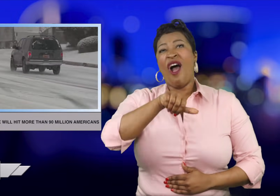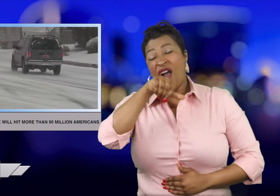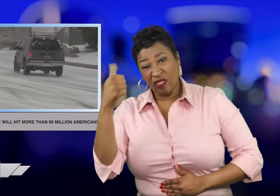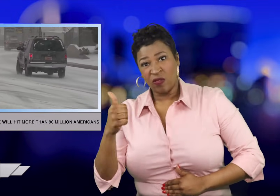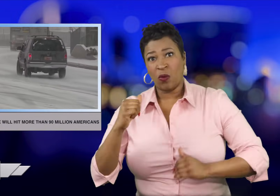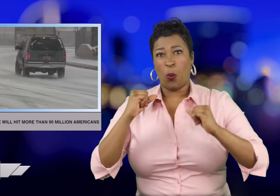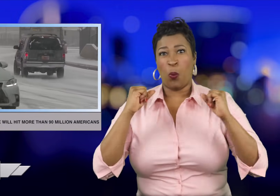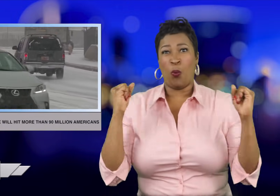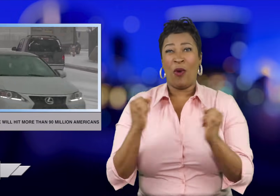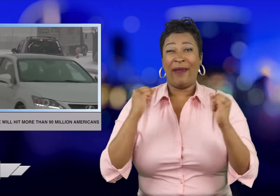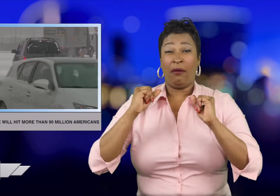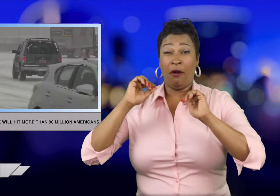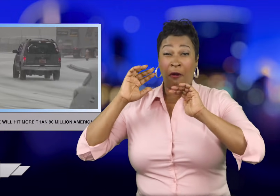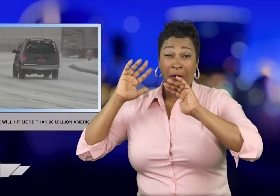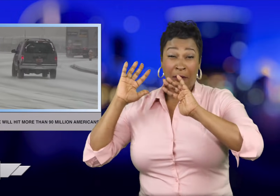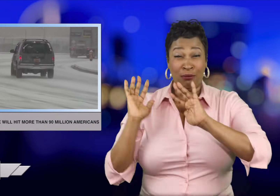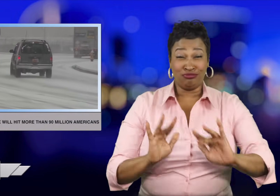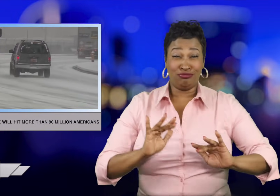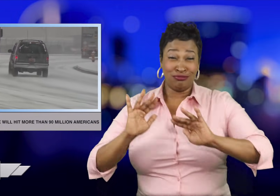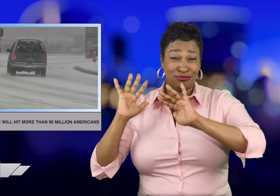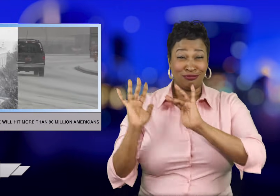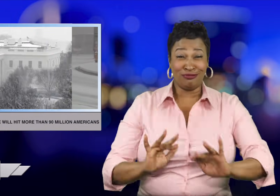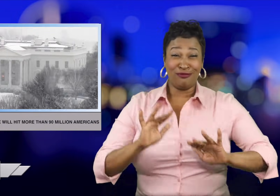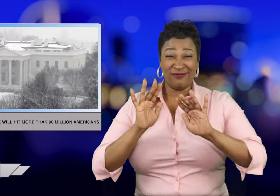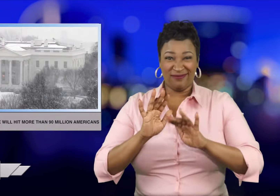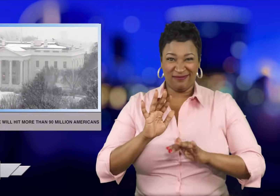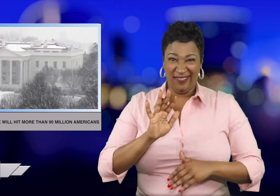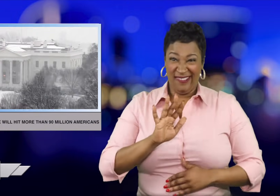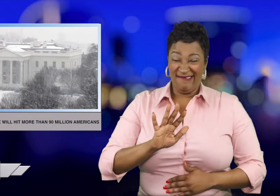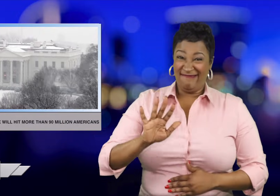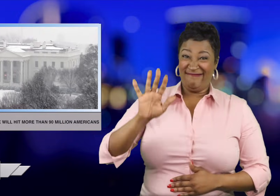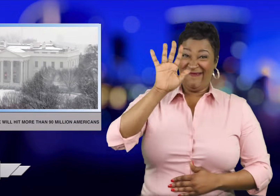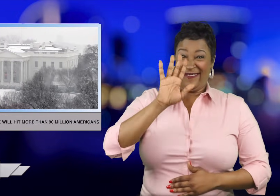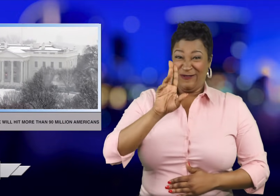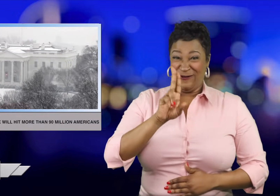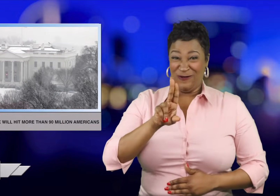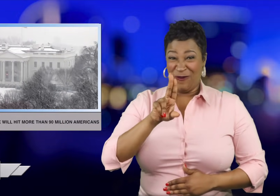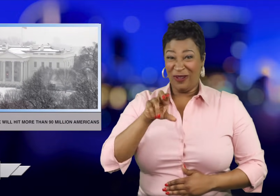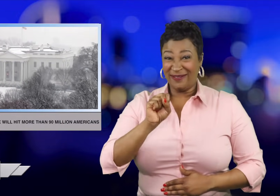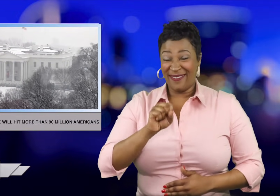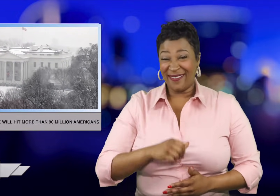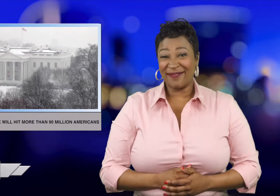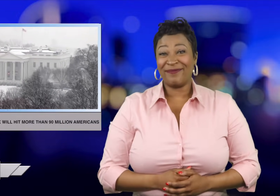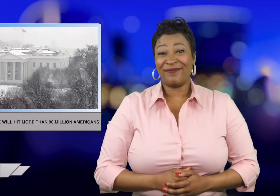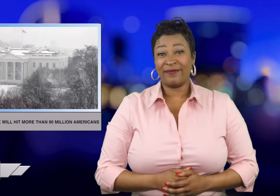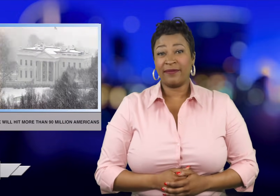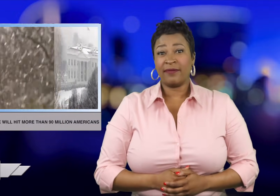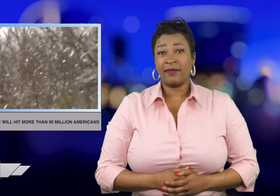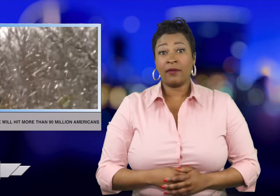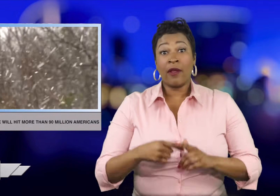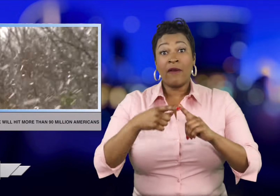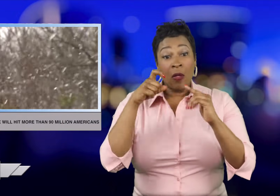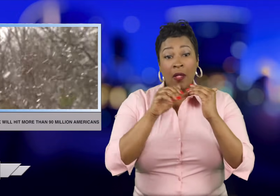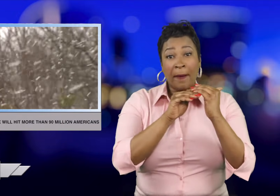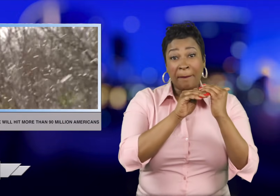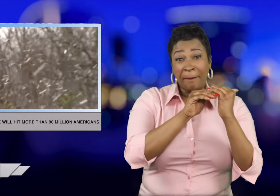Another wintry blast is blanketing much of the US.